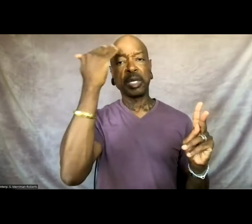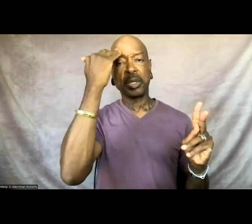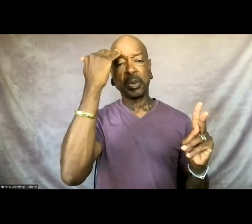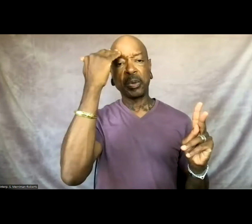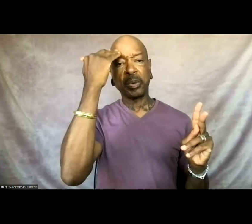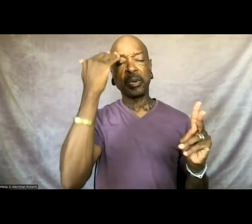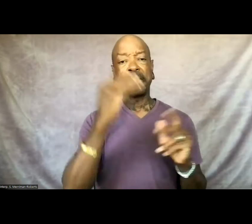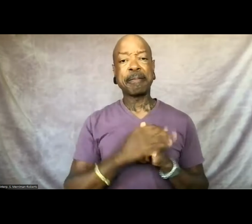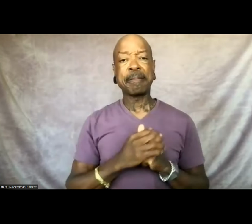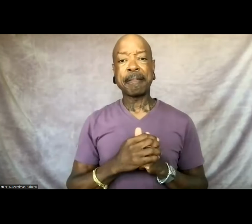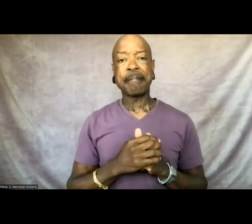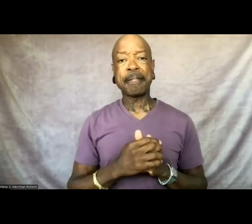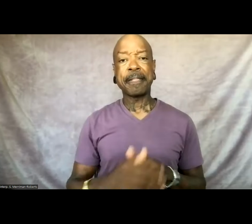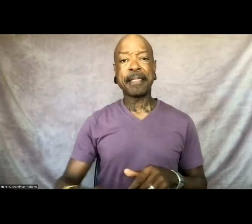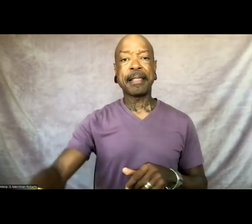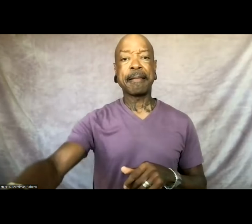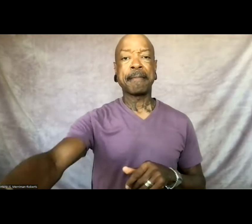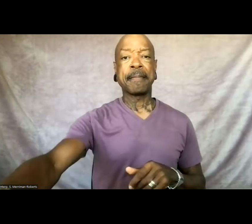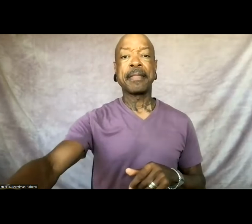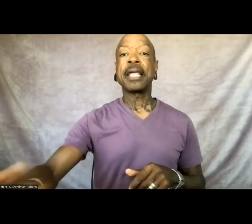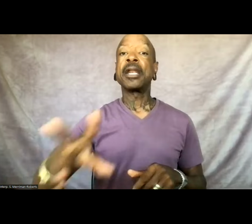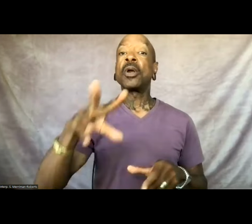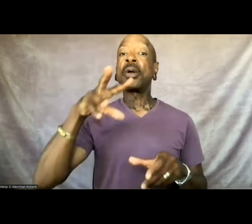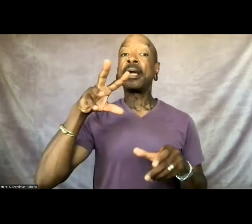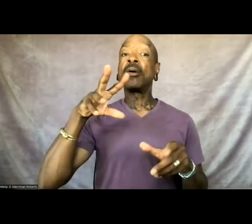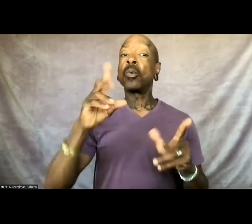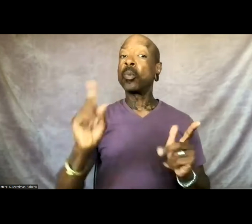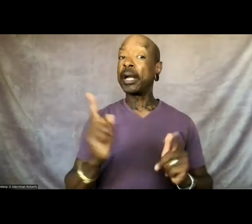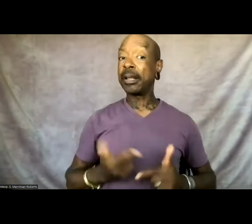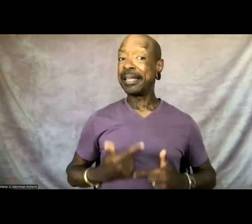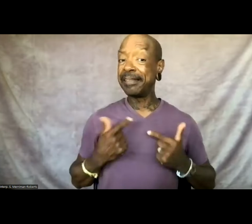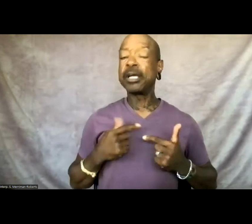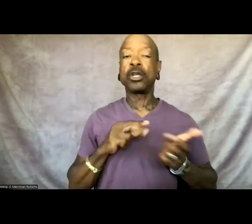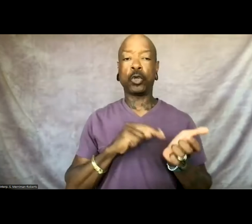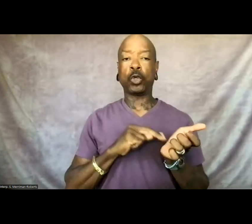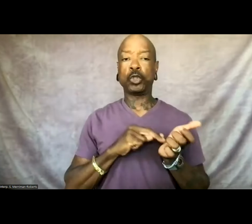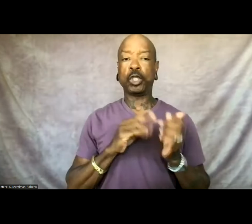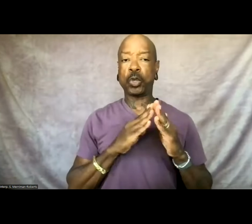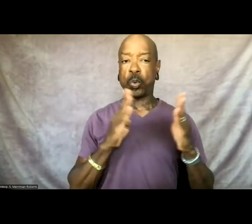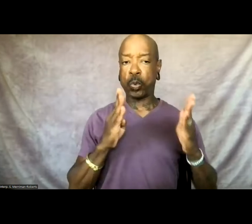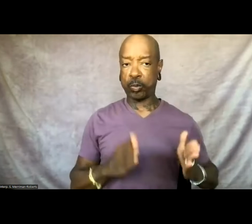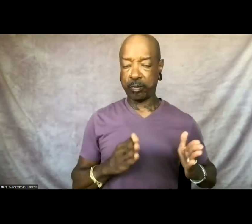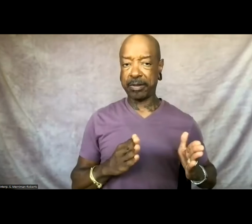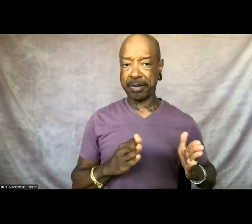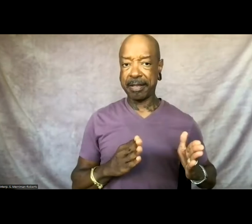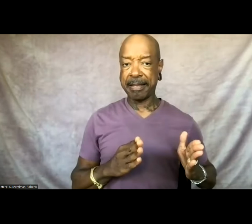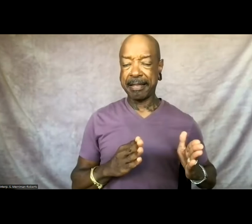since 1999. So in 23 years, there are still a lot of -- there are still a lot of people, as we know, that are